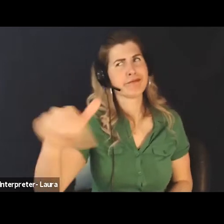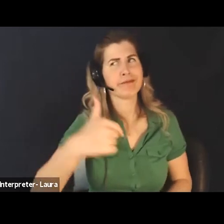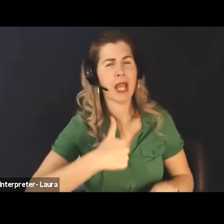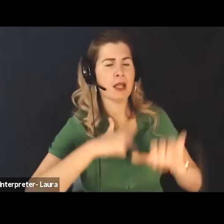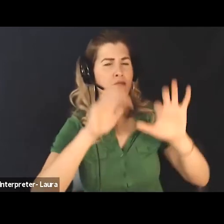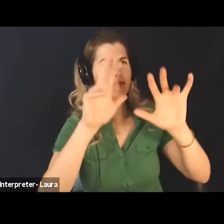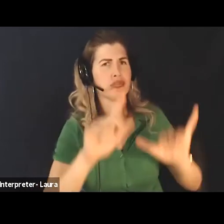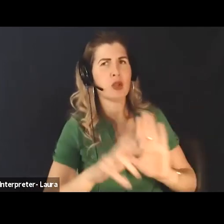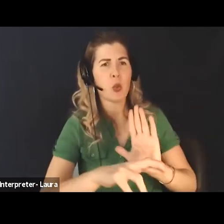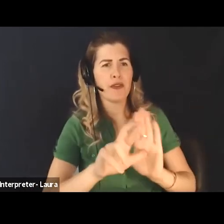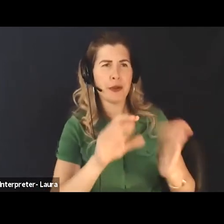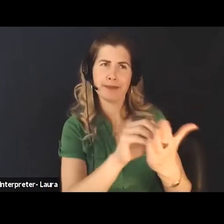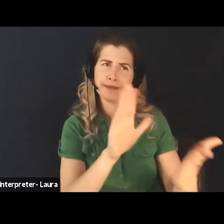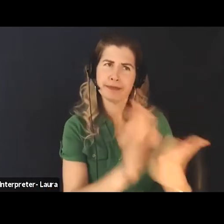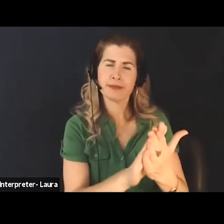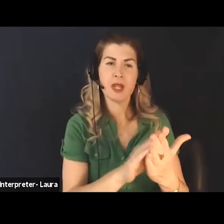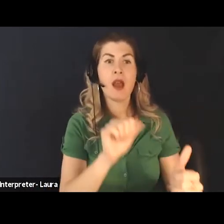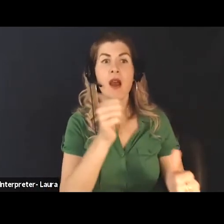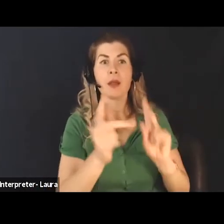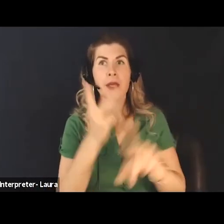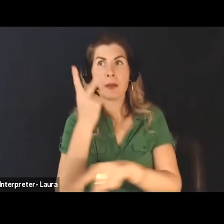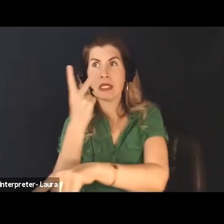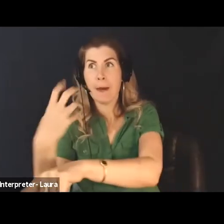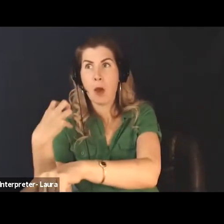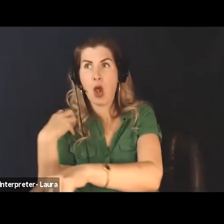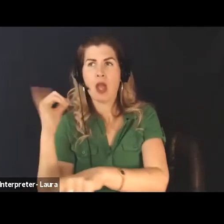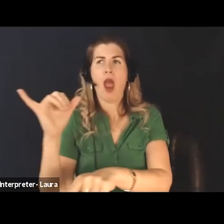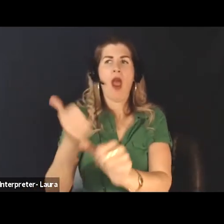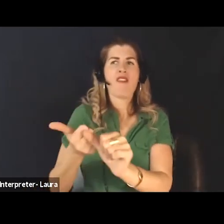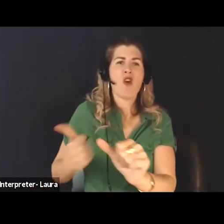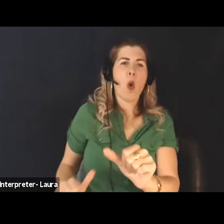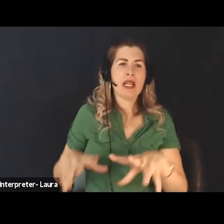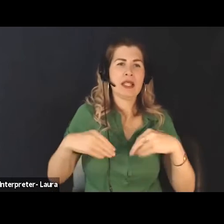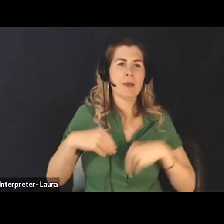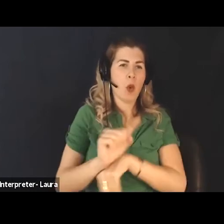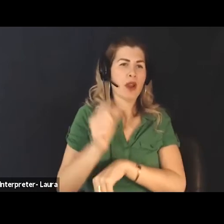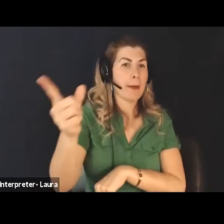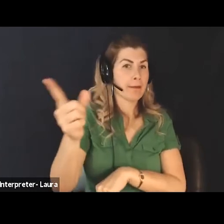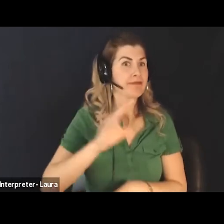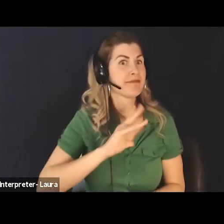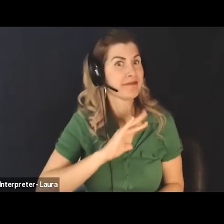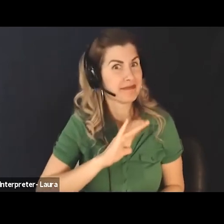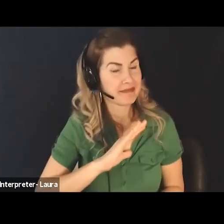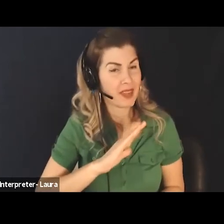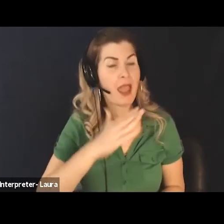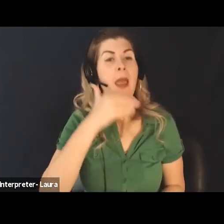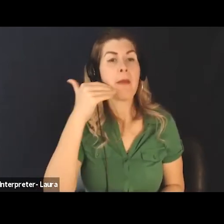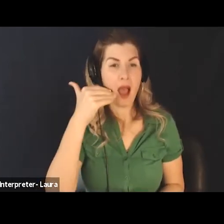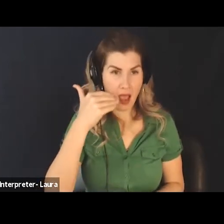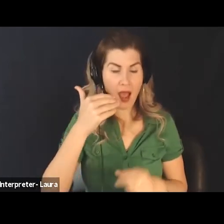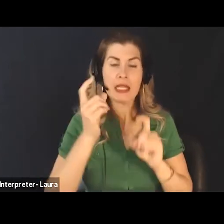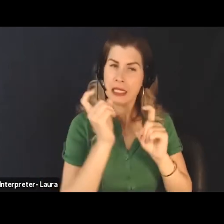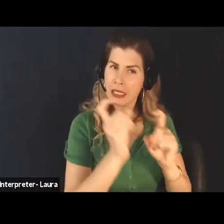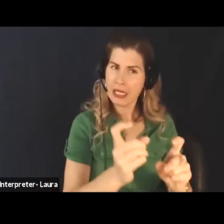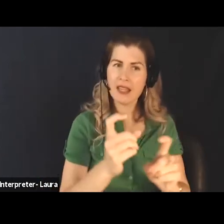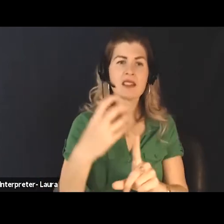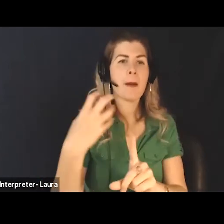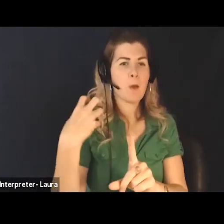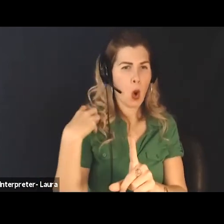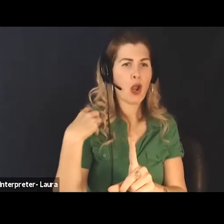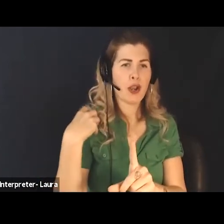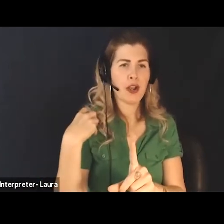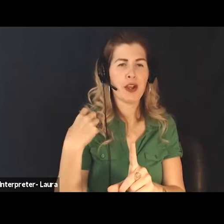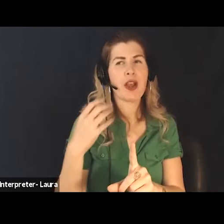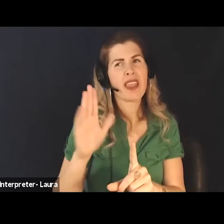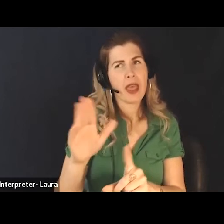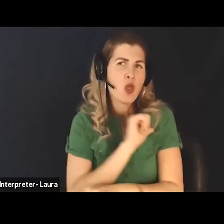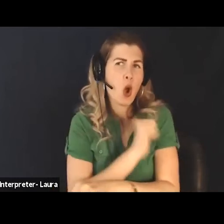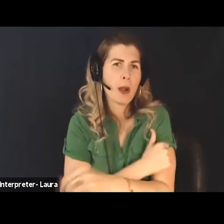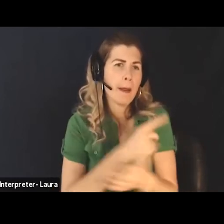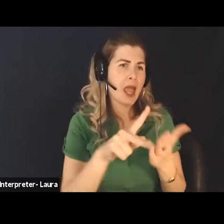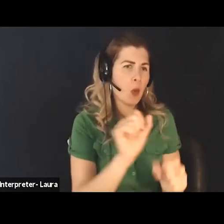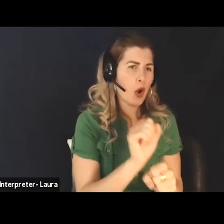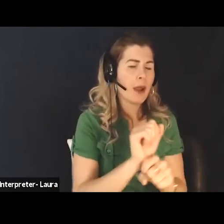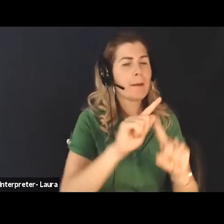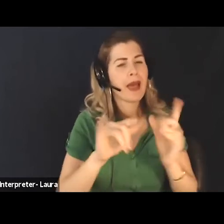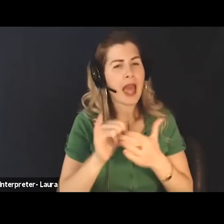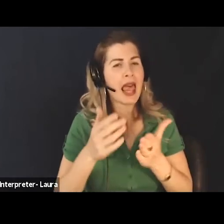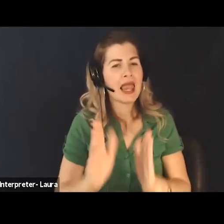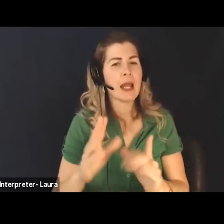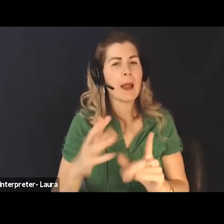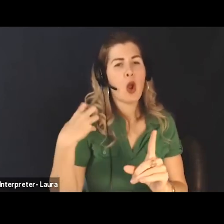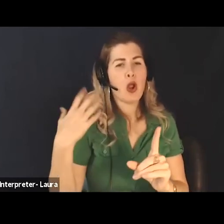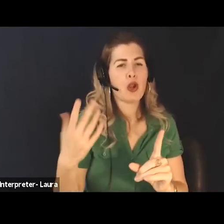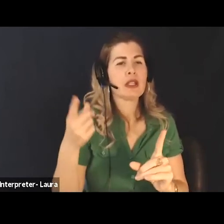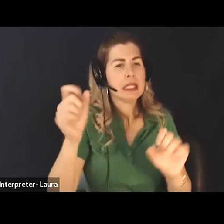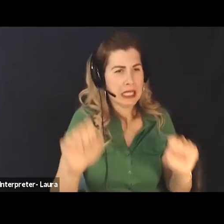That worker could report that and other workers could avoid that person. And this is actually a big problem on the platform Amazon gives full authority to the employer to decide whether or not they're going to pay for the work extensively used to allow